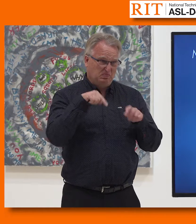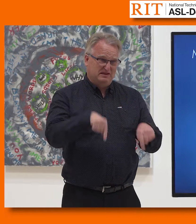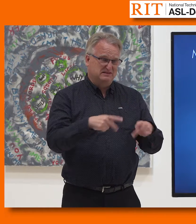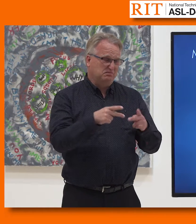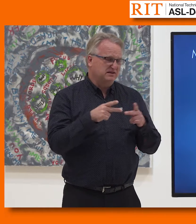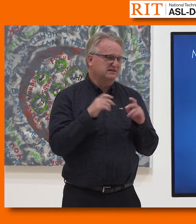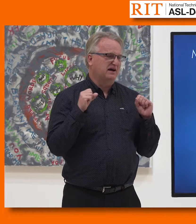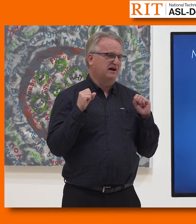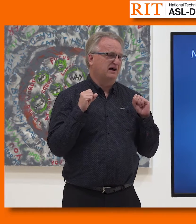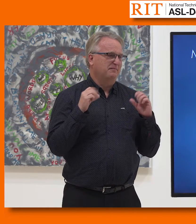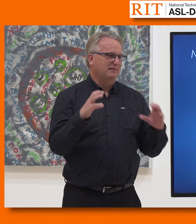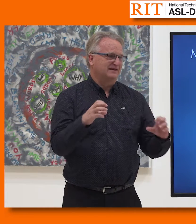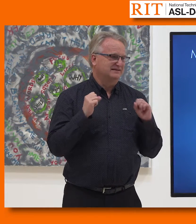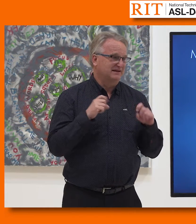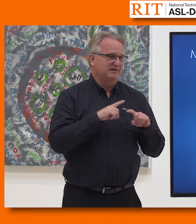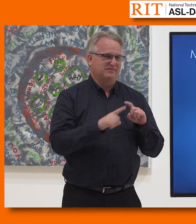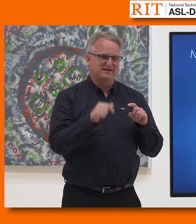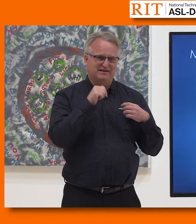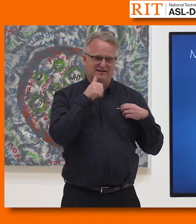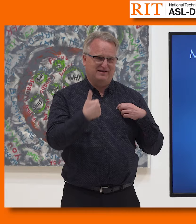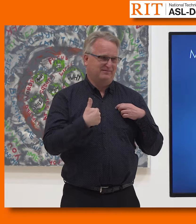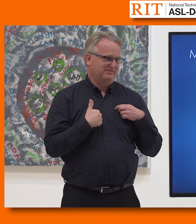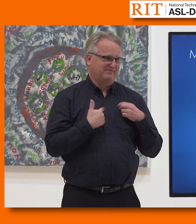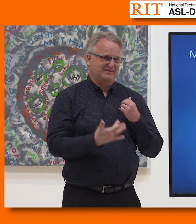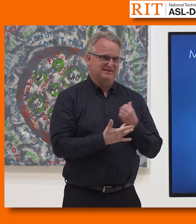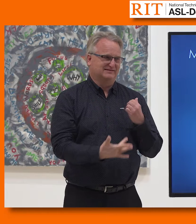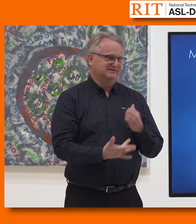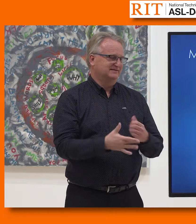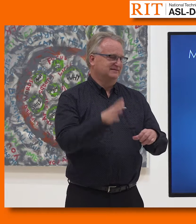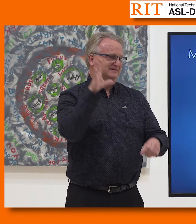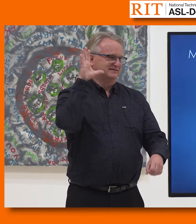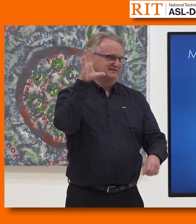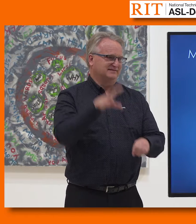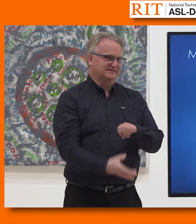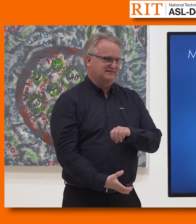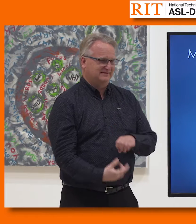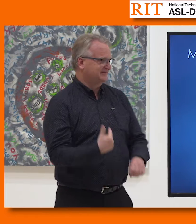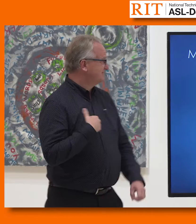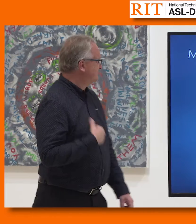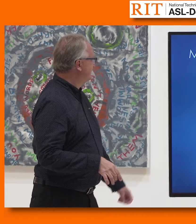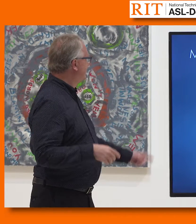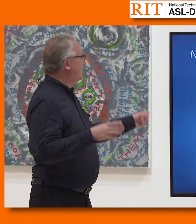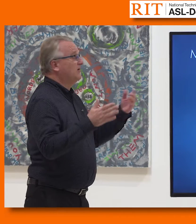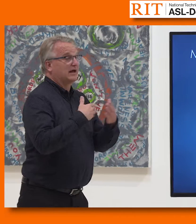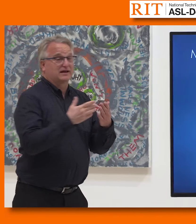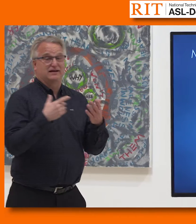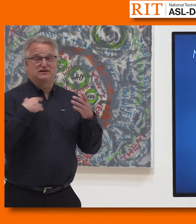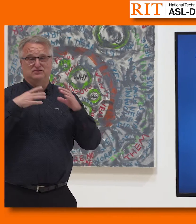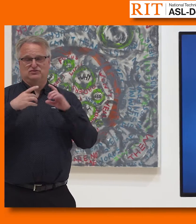I thought, "What? Wow." But this place is amazing. But for me, I kind of felt out of it